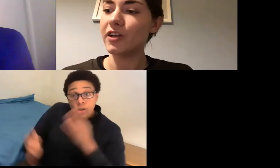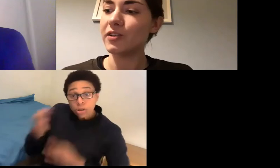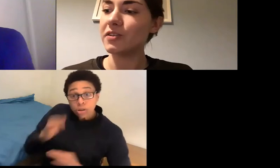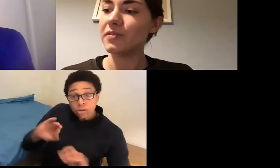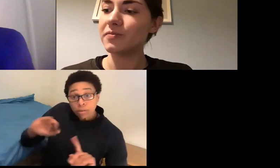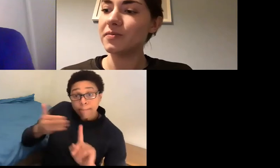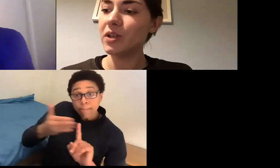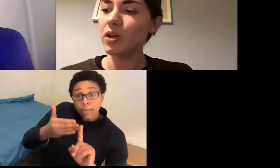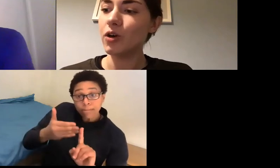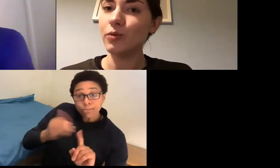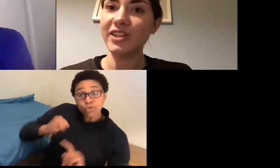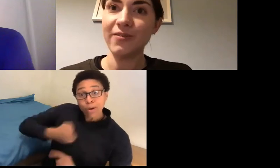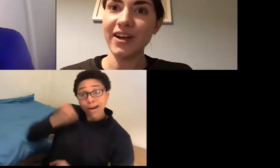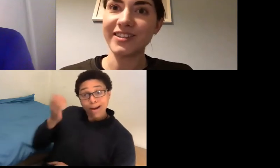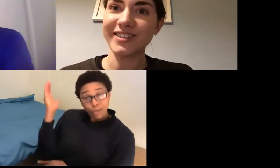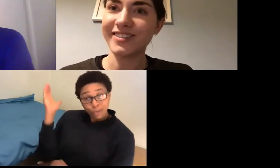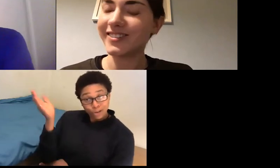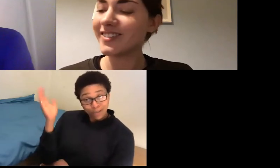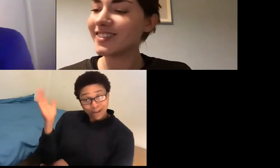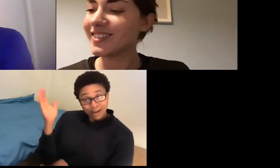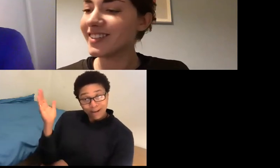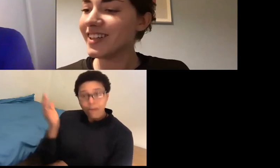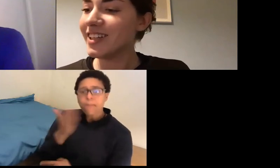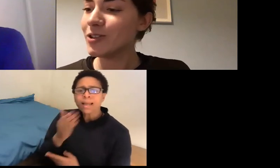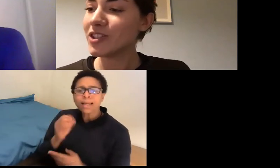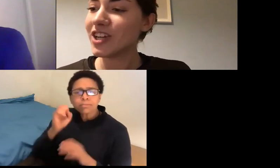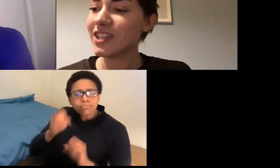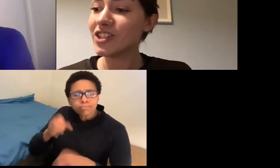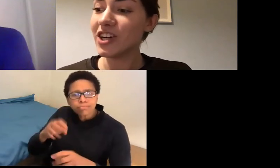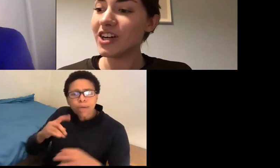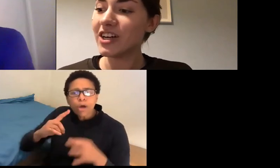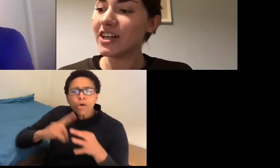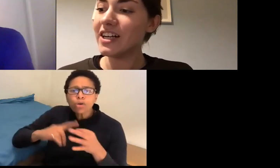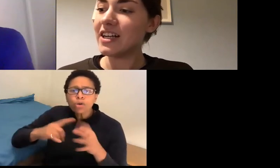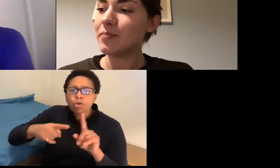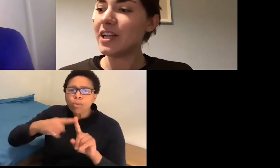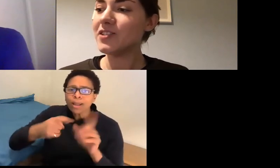Maryanne: So, on with the event! Dr. Shannon Shah balanced